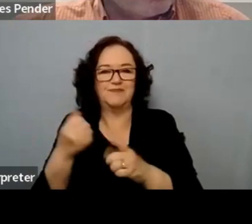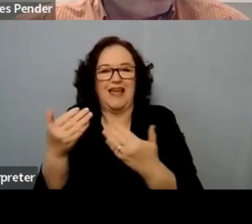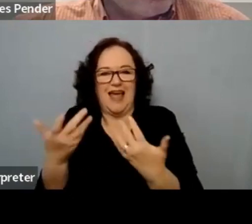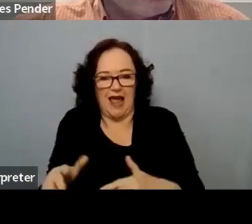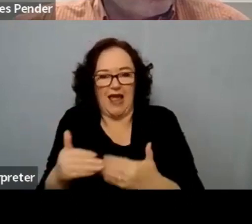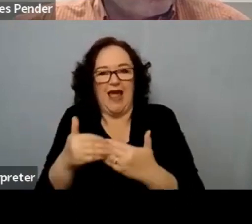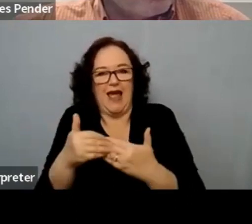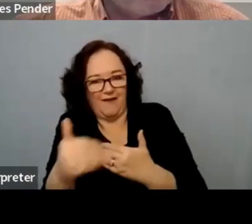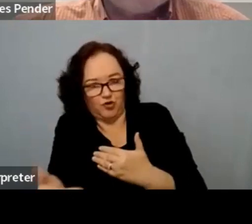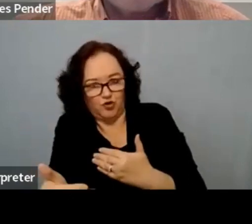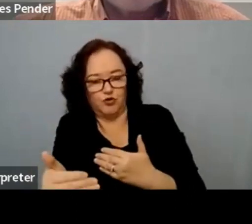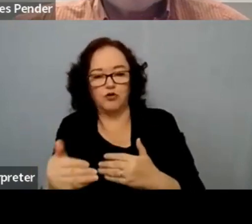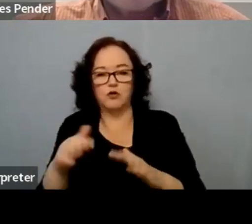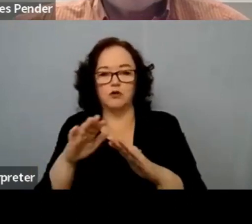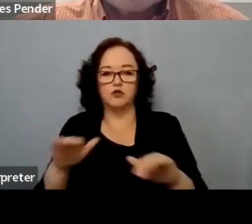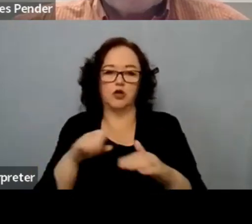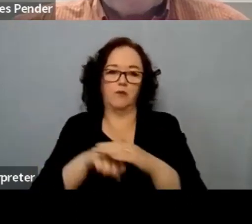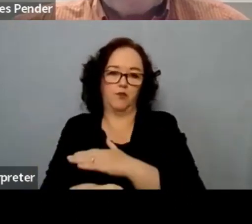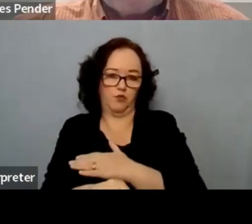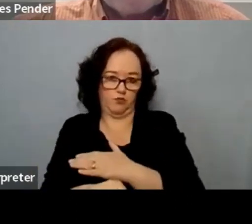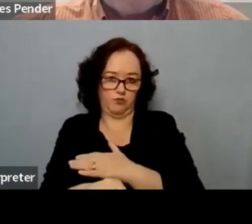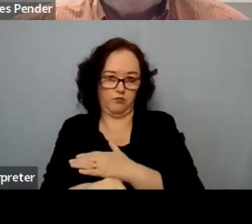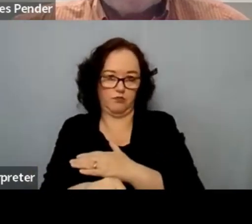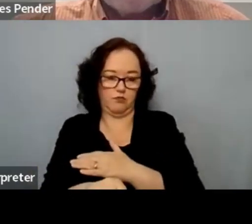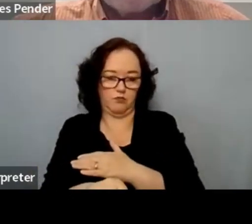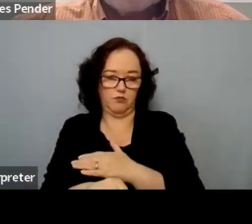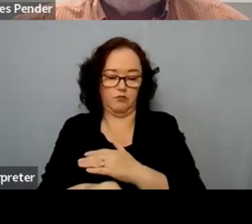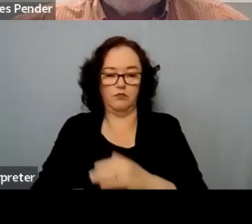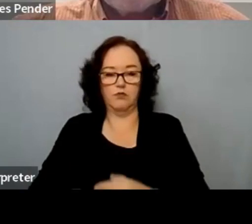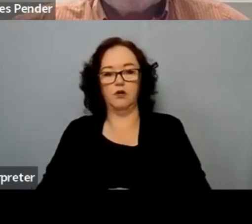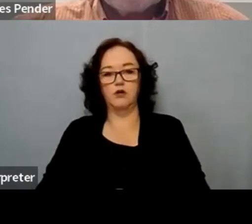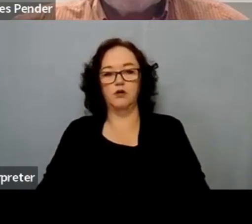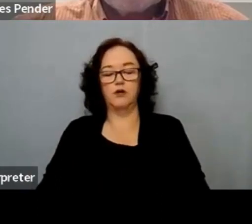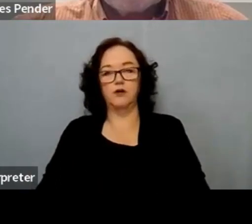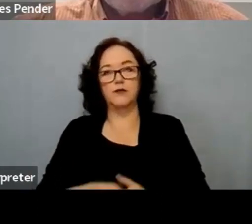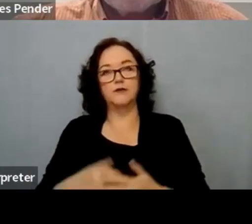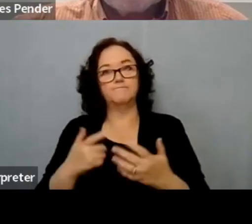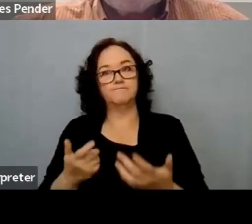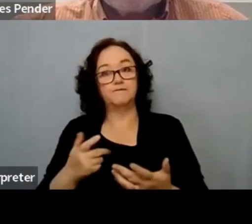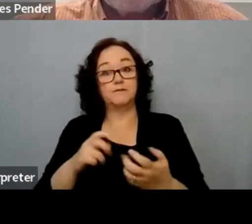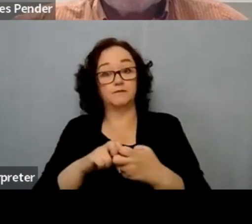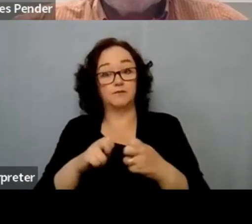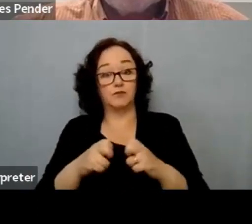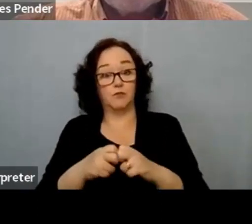normal brain function. But that being said, the problems that children when and later on